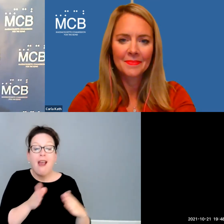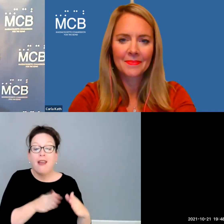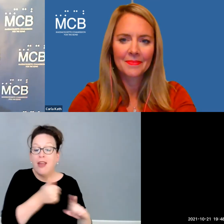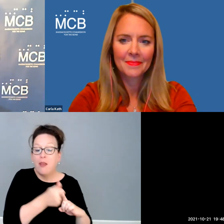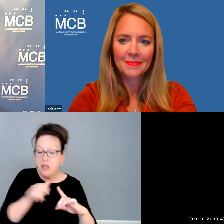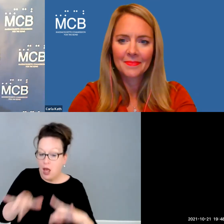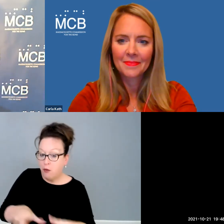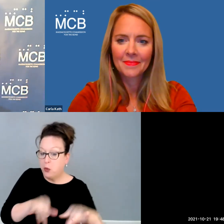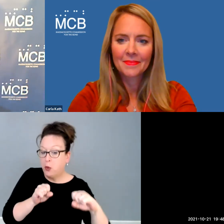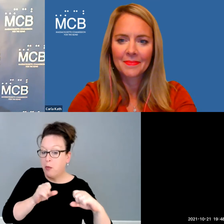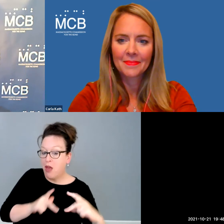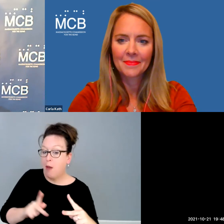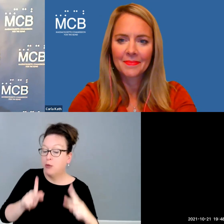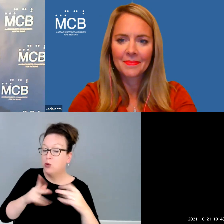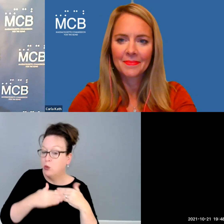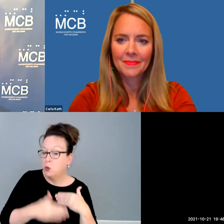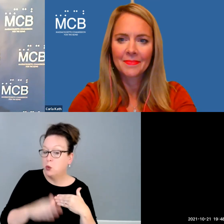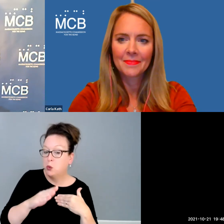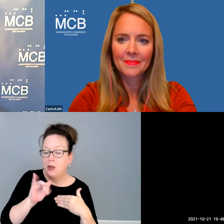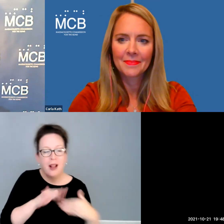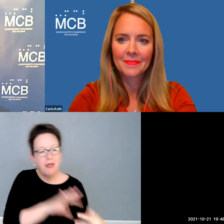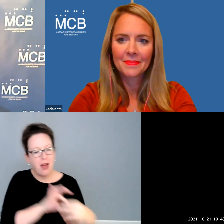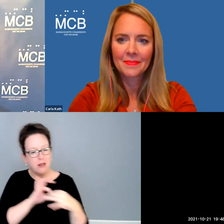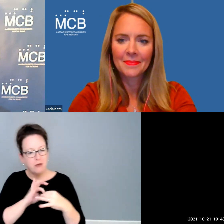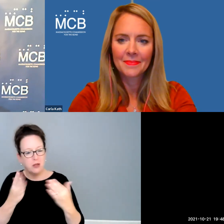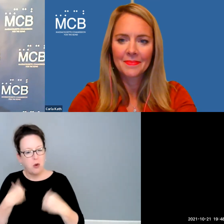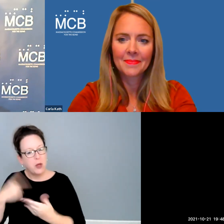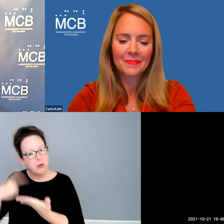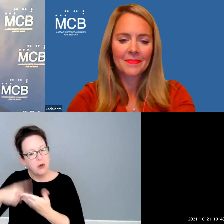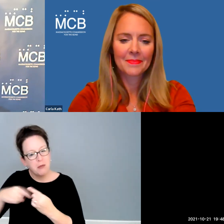That goes back to what we were talking about with so many people out of the workforce.